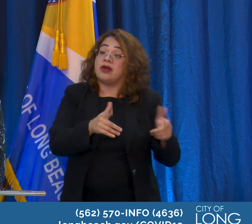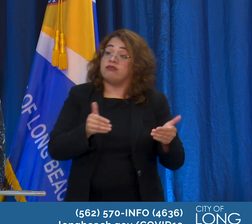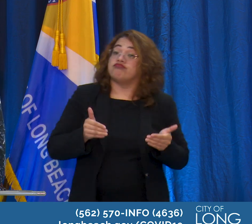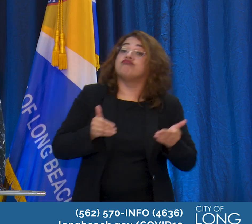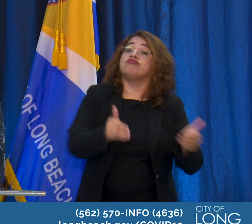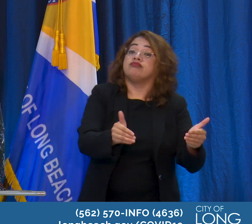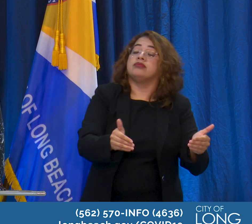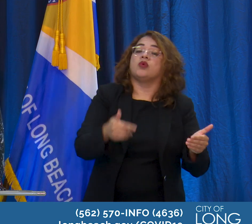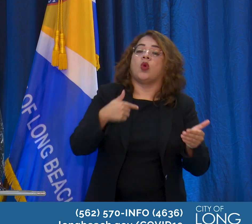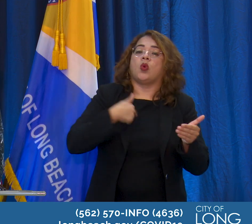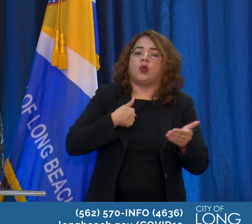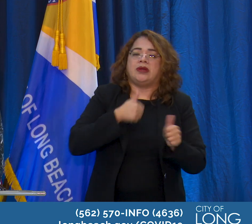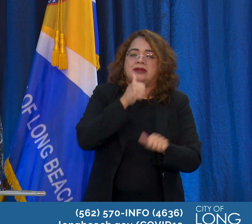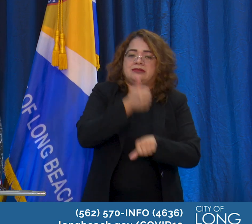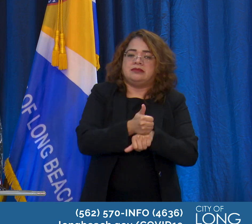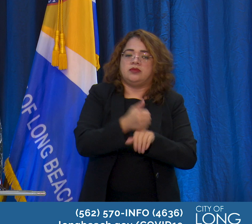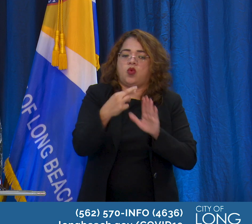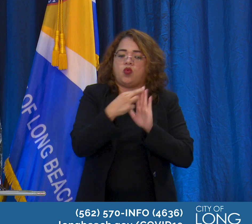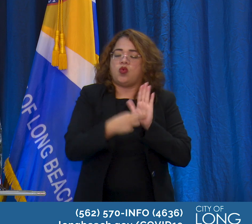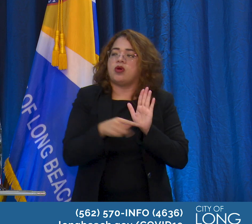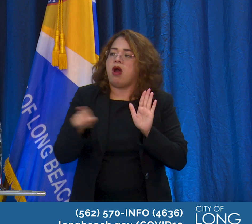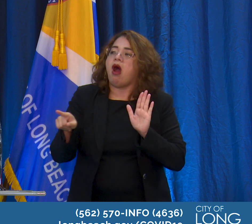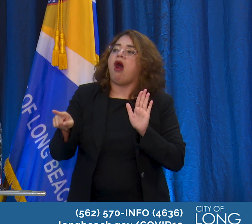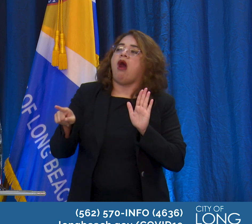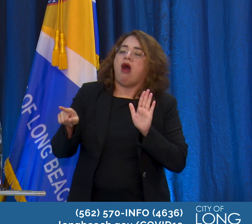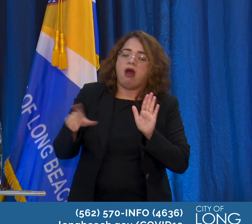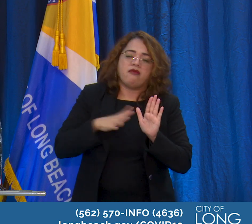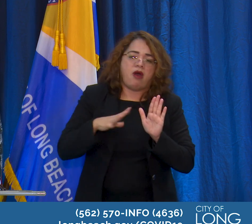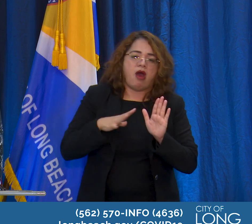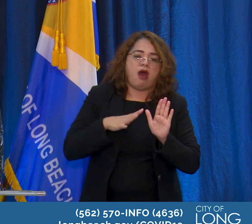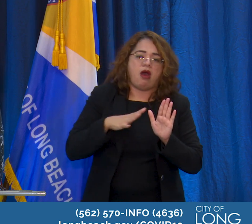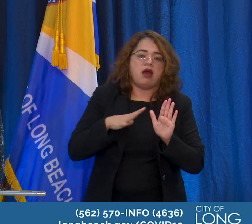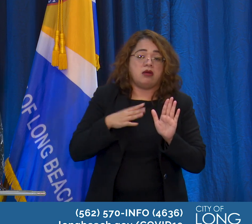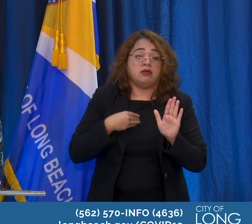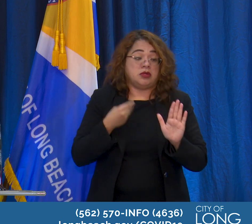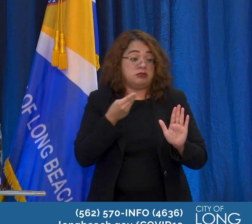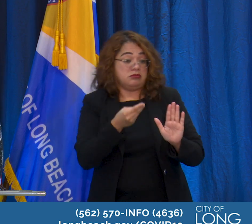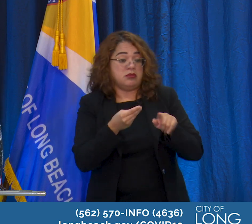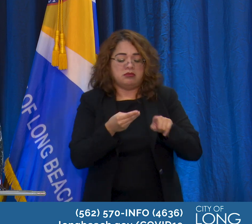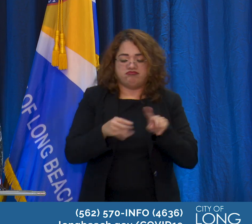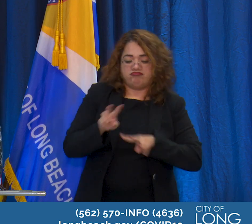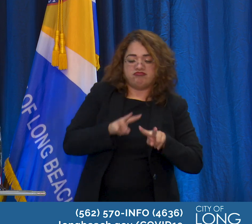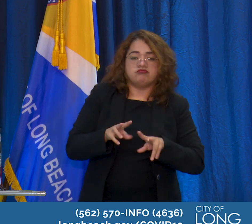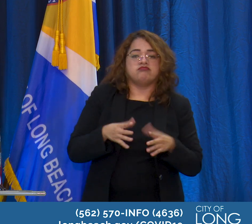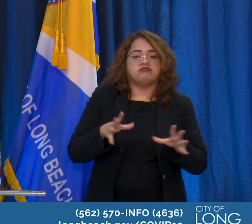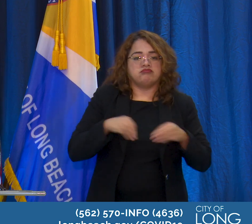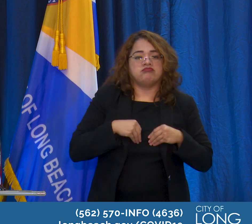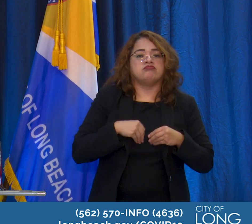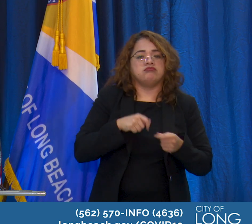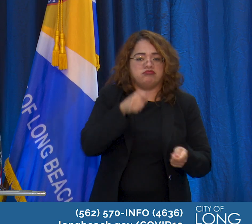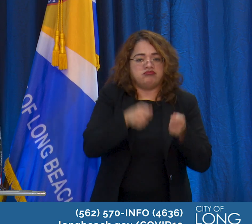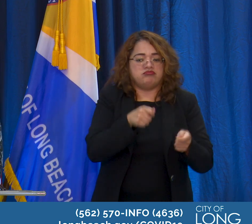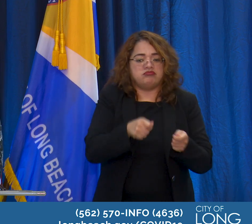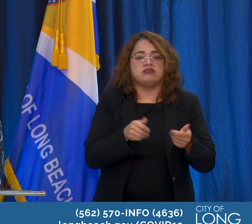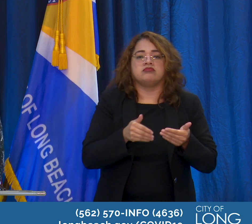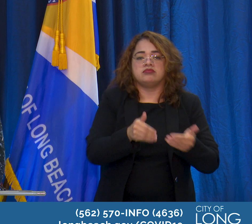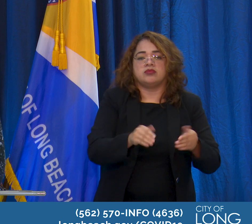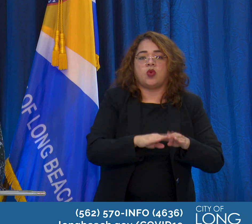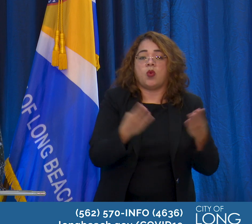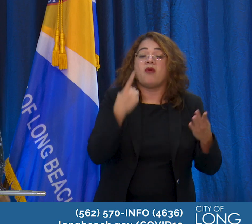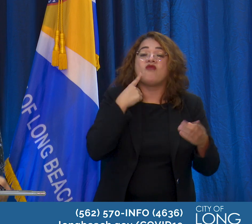and health protocols and precautions in order to provide the service safely and then it's